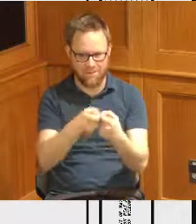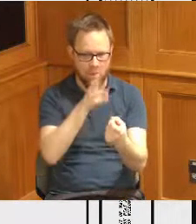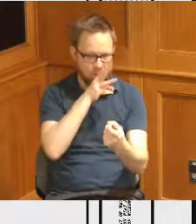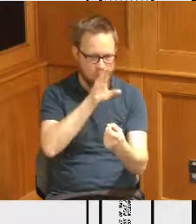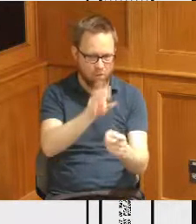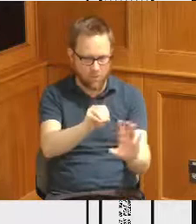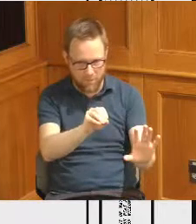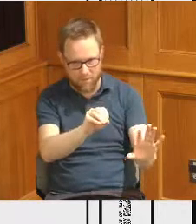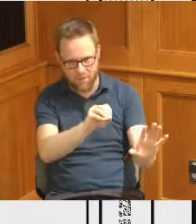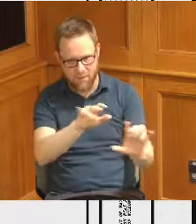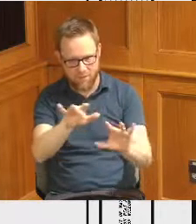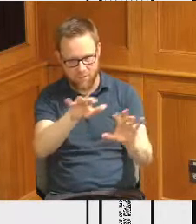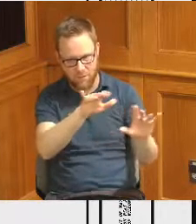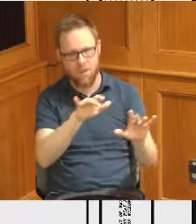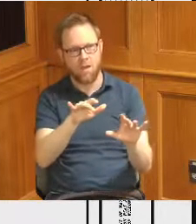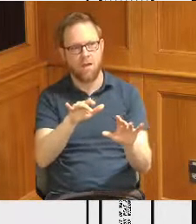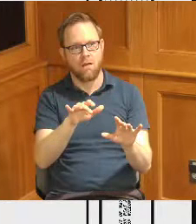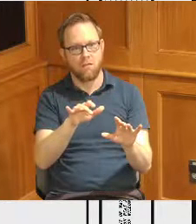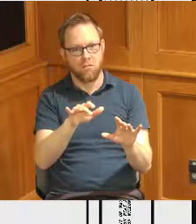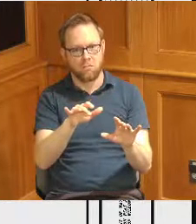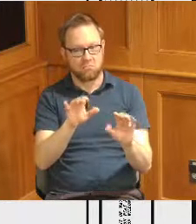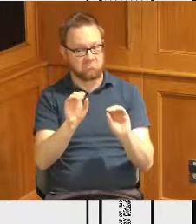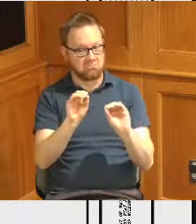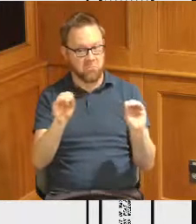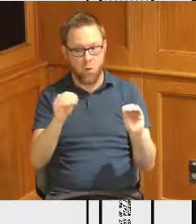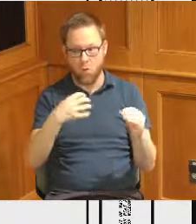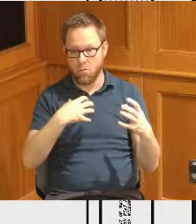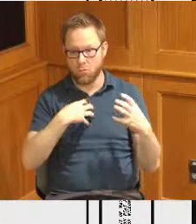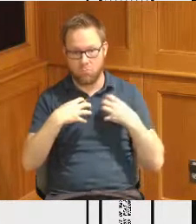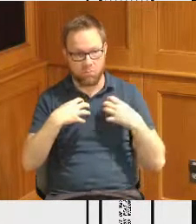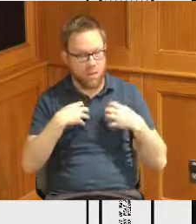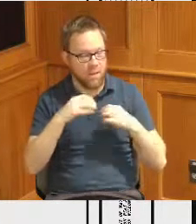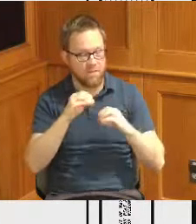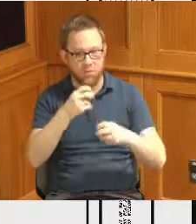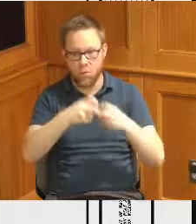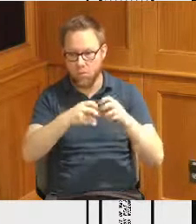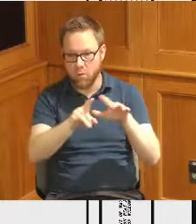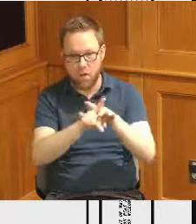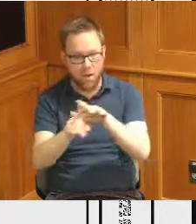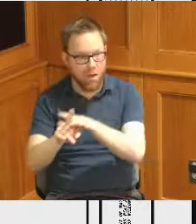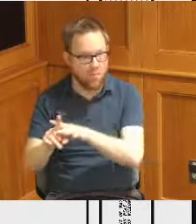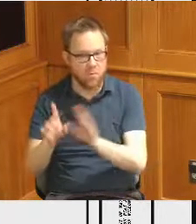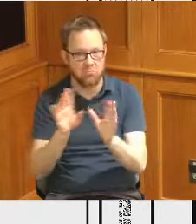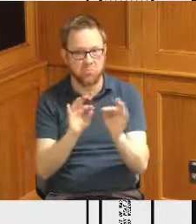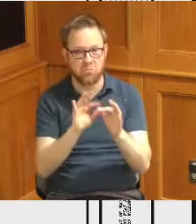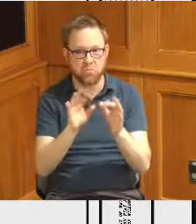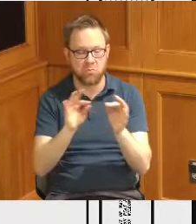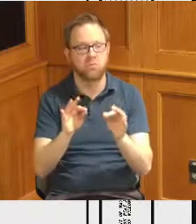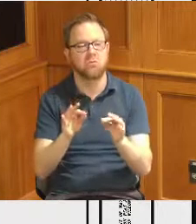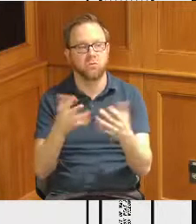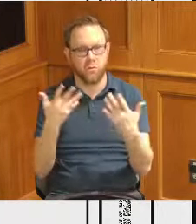and have not received any issues the util utility companies were notified conditions